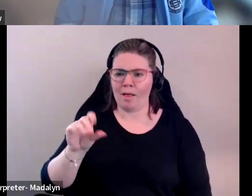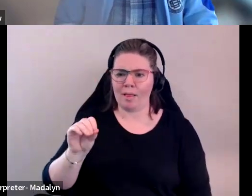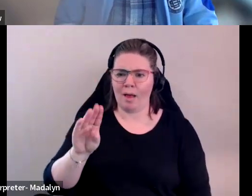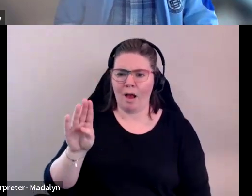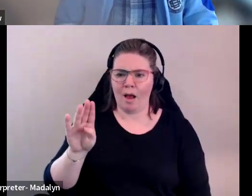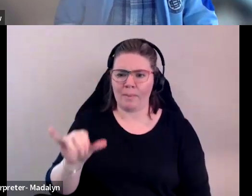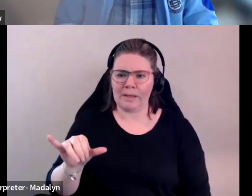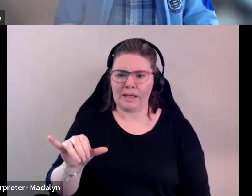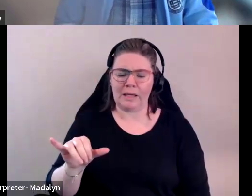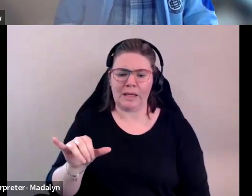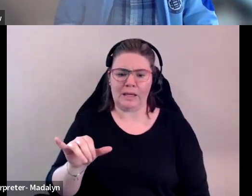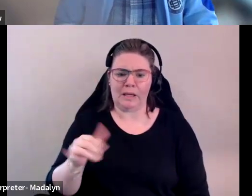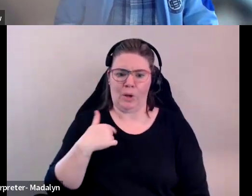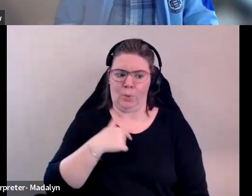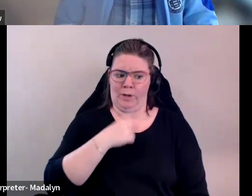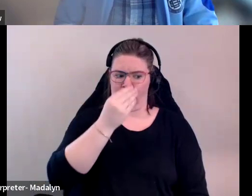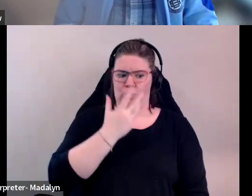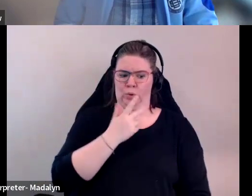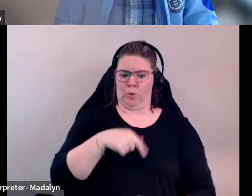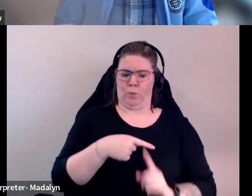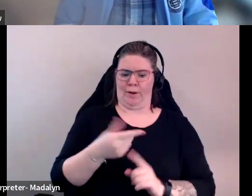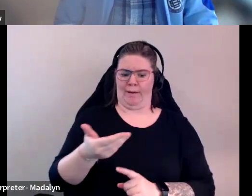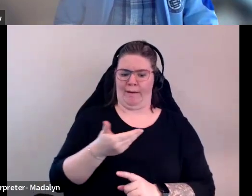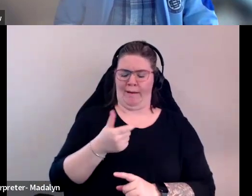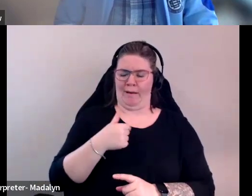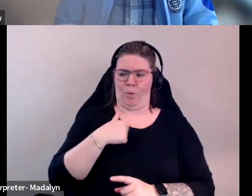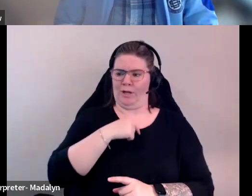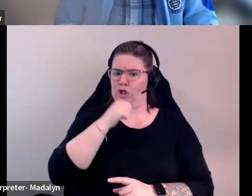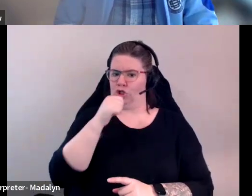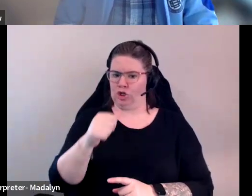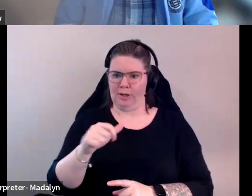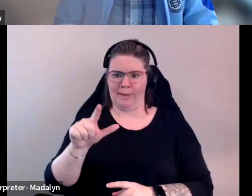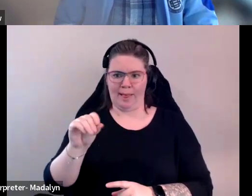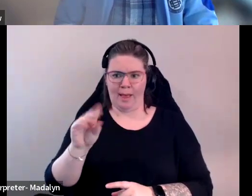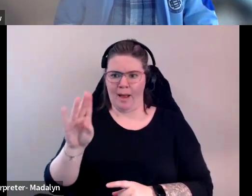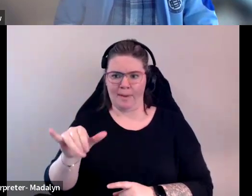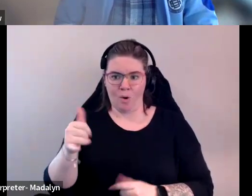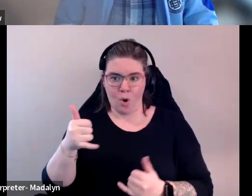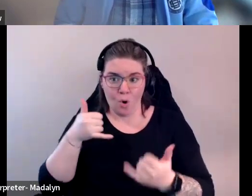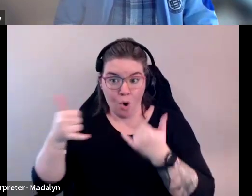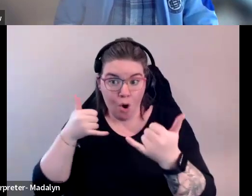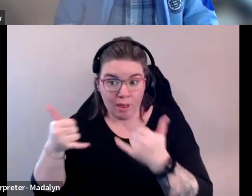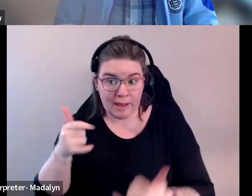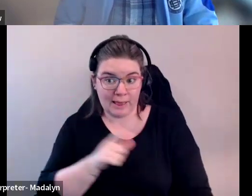Don Posh: when we're hired, that, you know, we shouldn't be lobbying or calling our legislators on